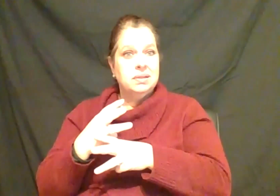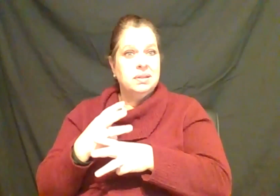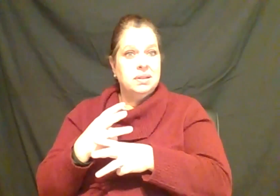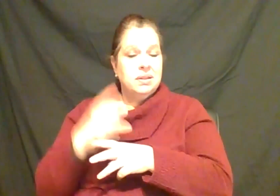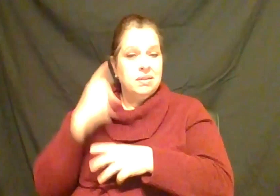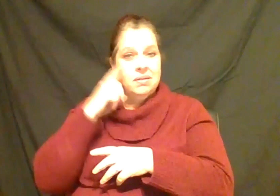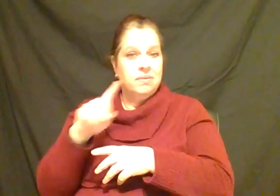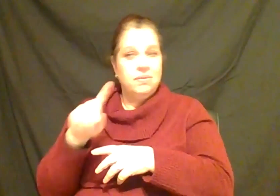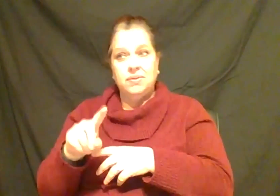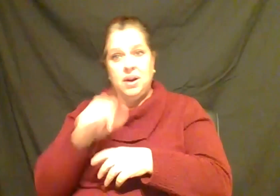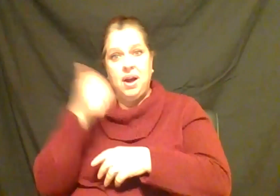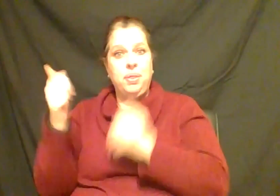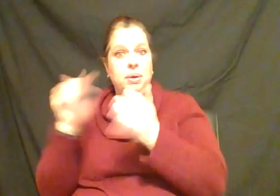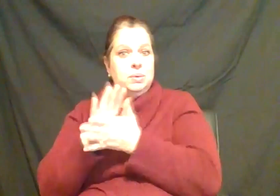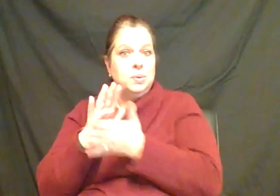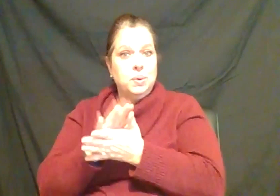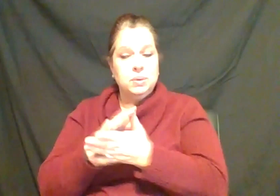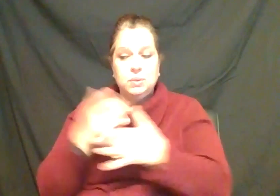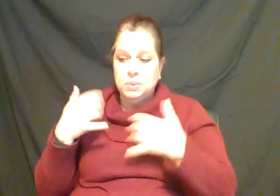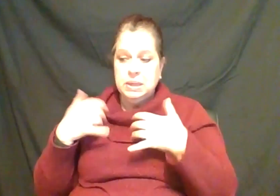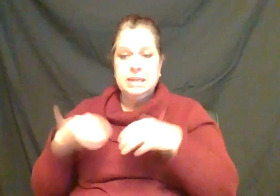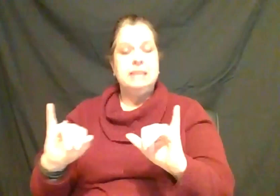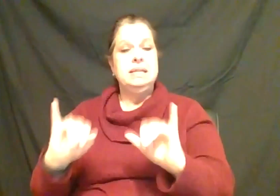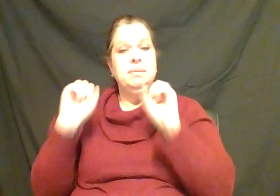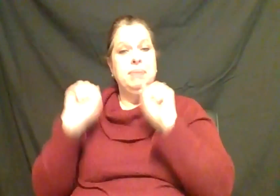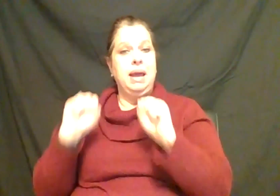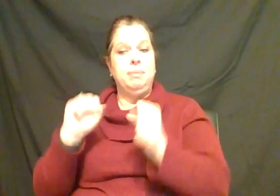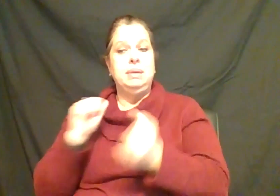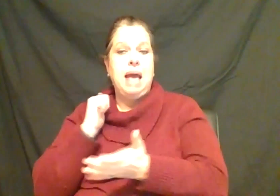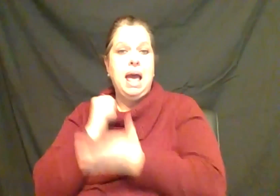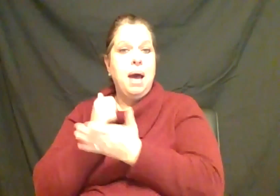so we're still going to be in a position to help students and families as they come to us and